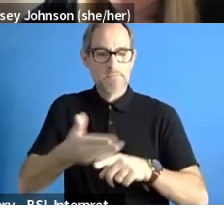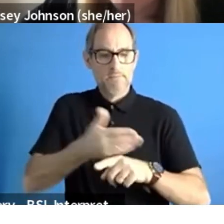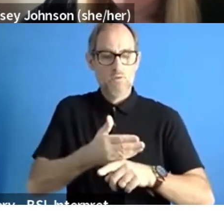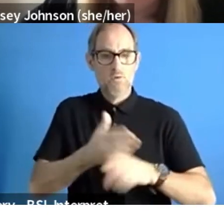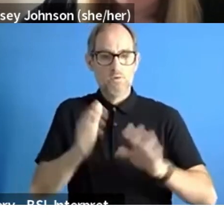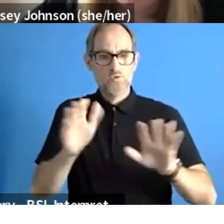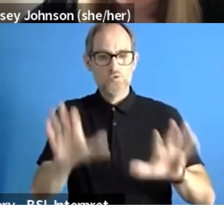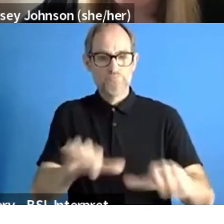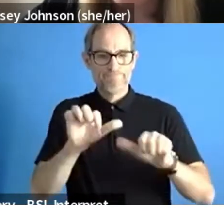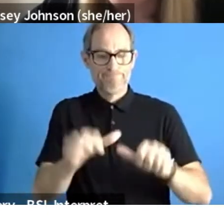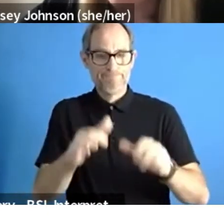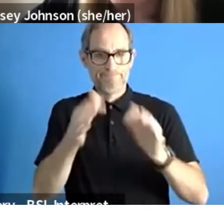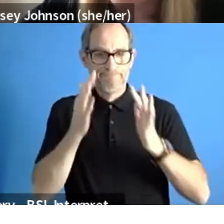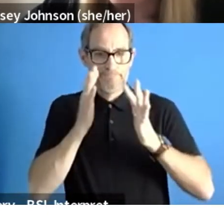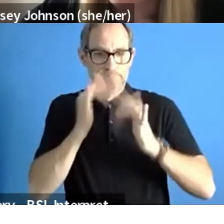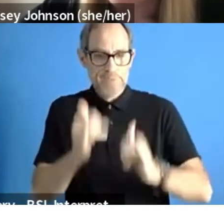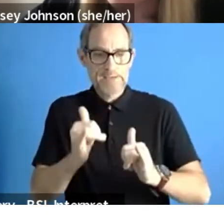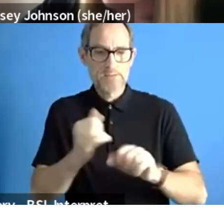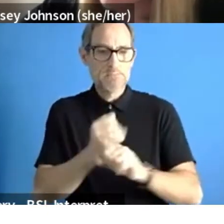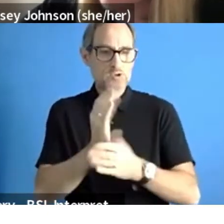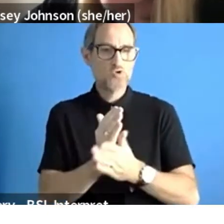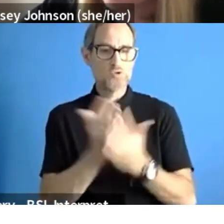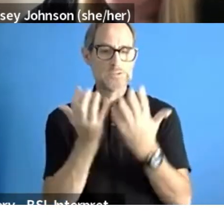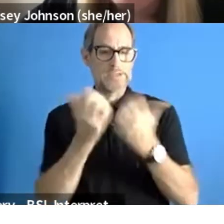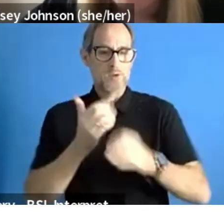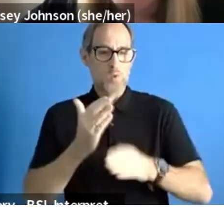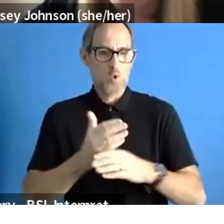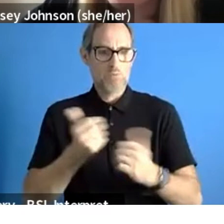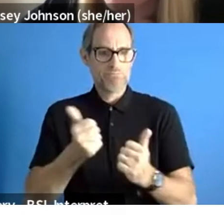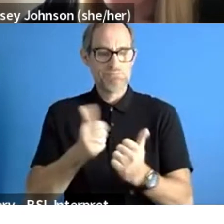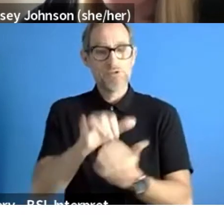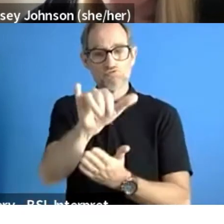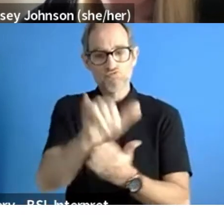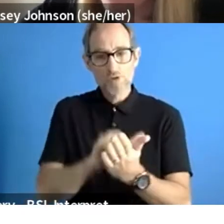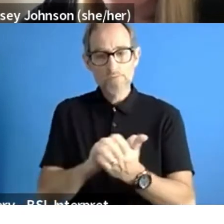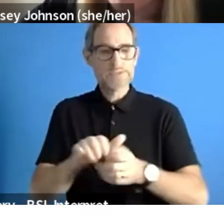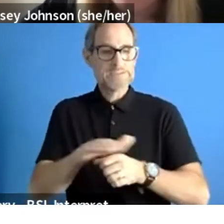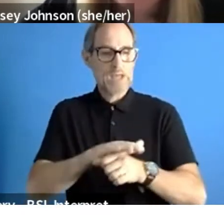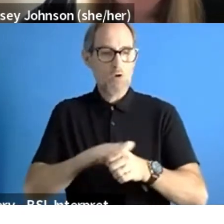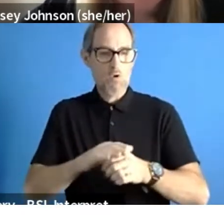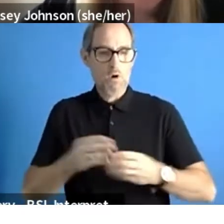sure you have done a technical run through a few days before the test,